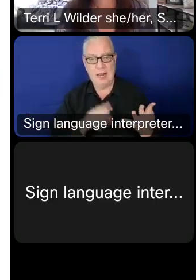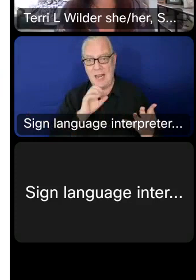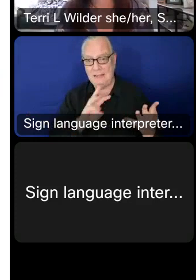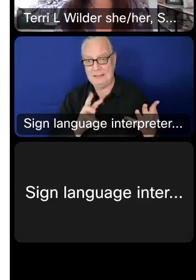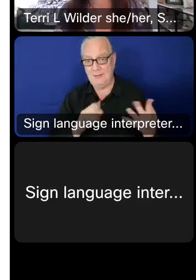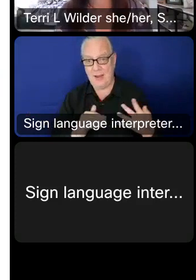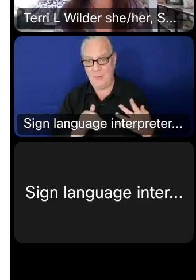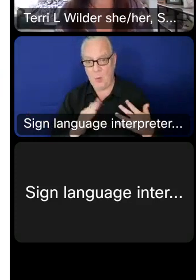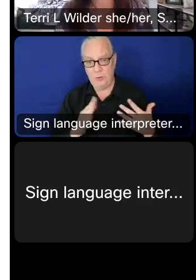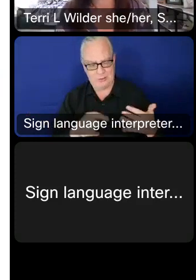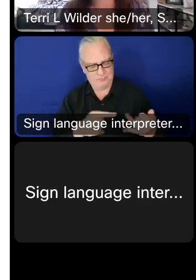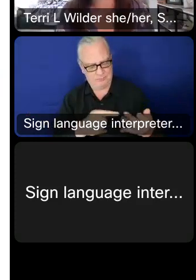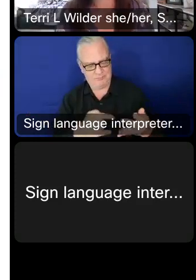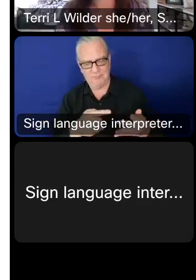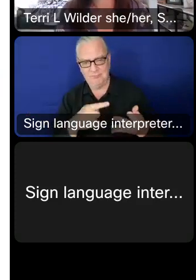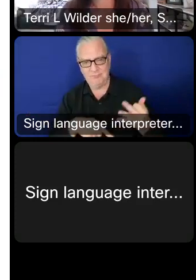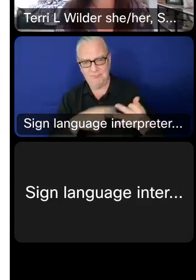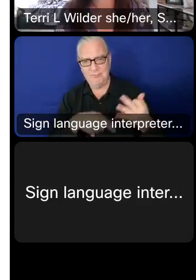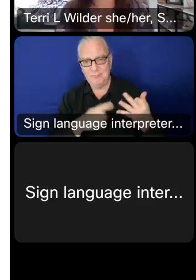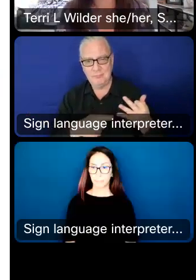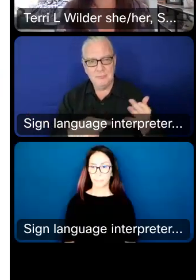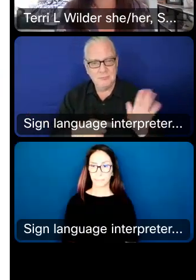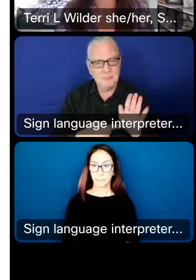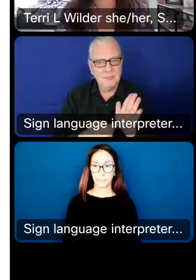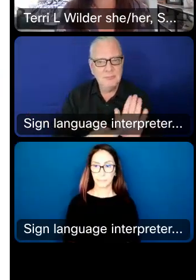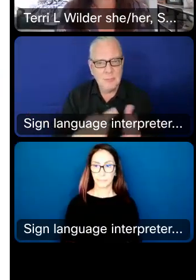to give just a snapshot of the percentage of people in those